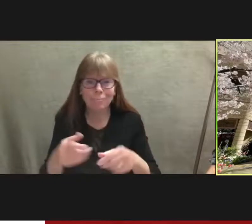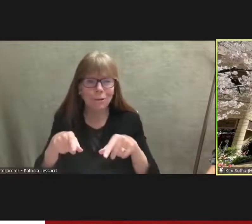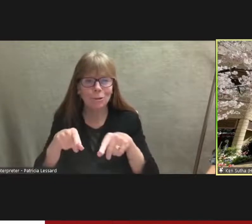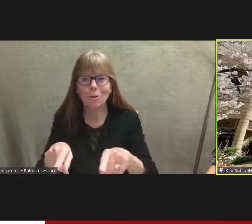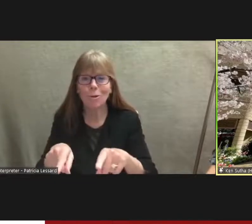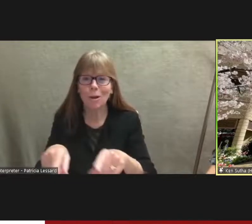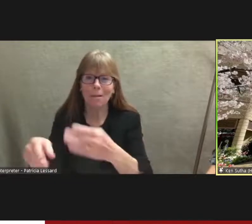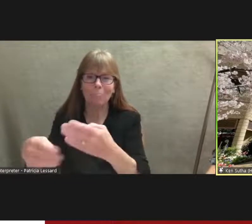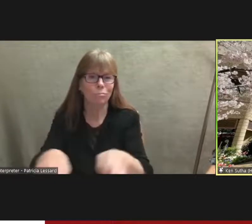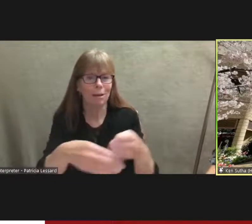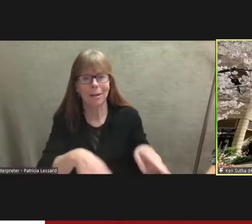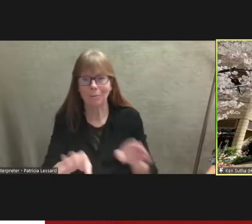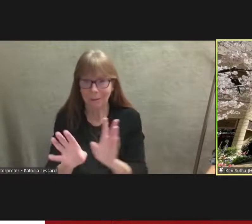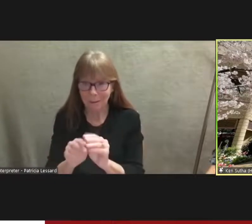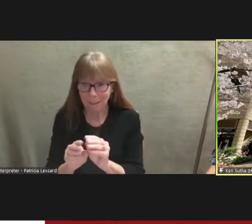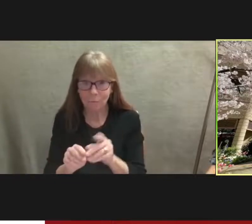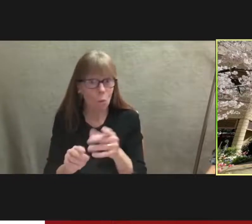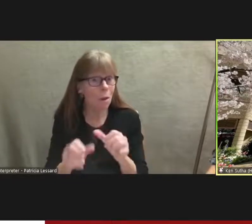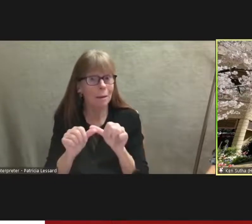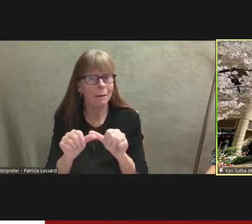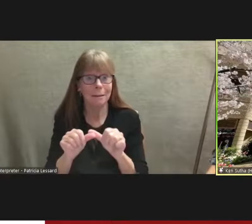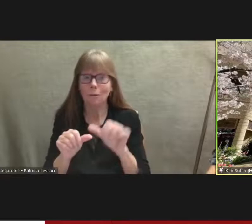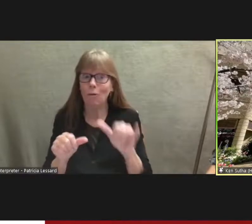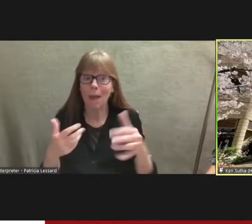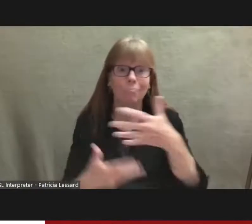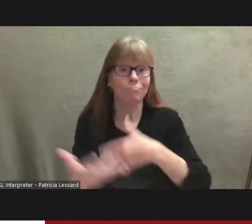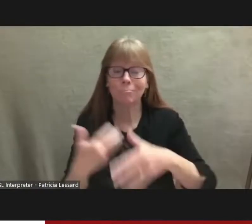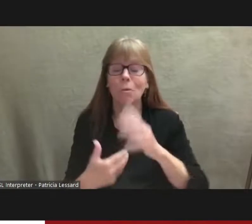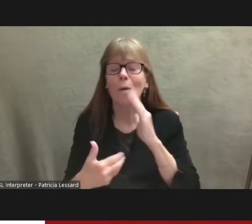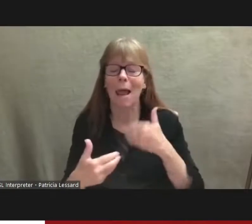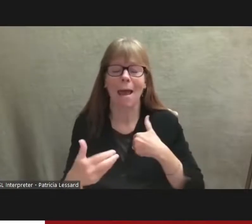we will be about having a social hour at the end of the day as well, so there will be more